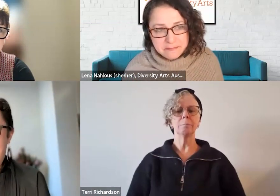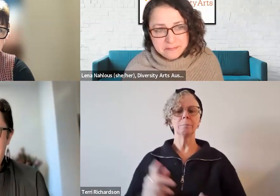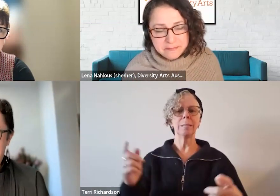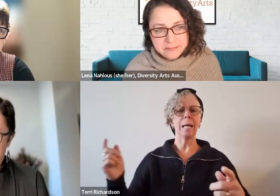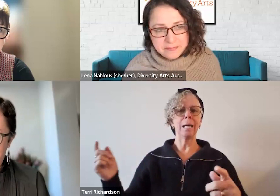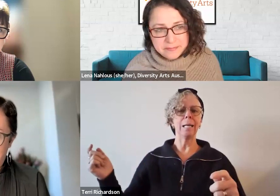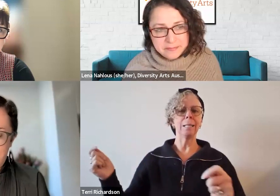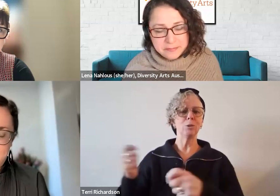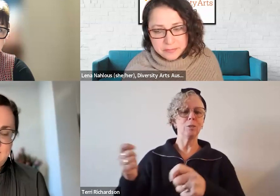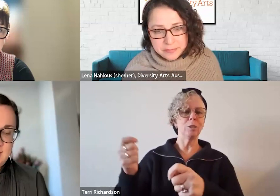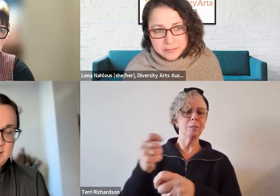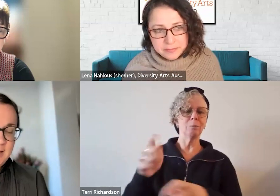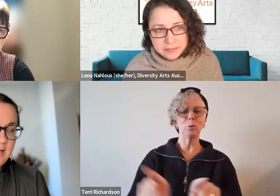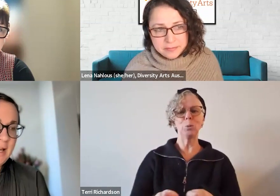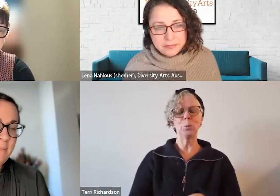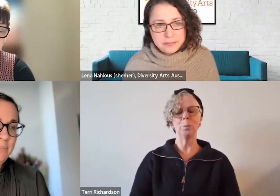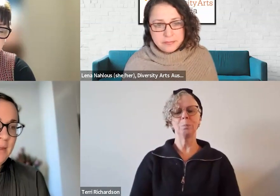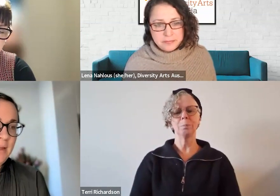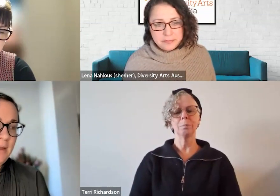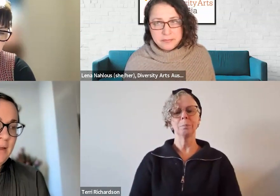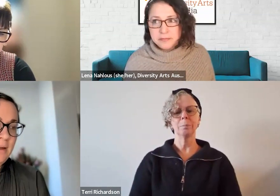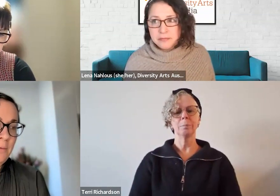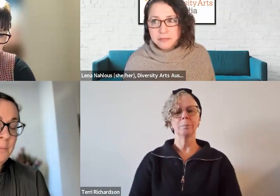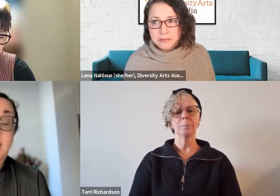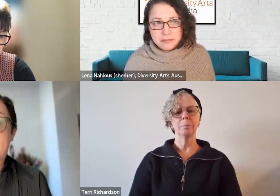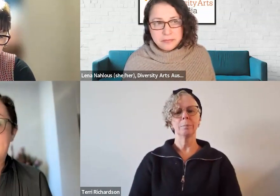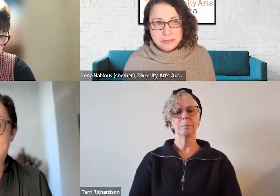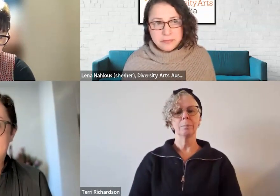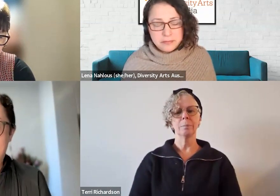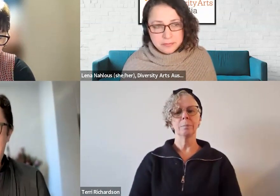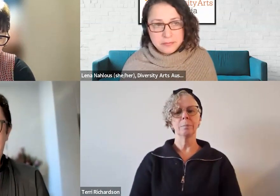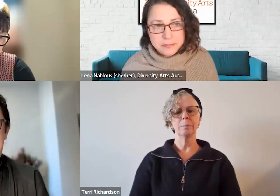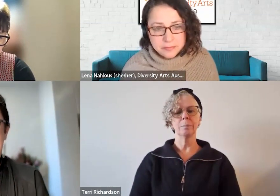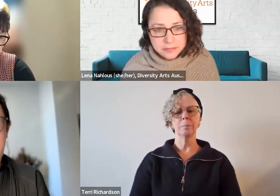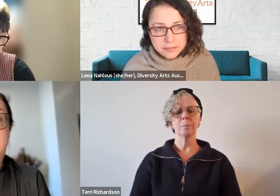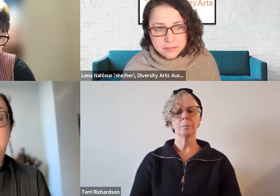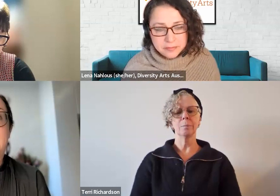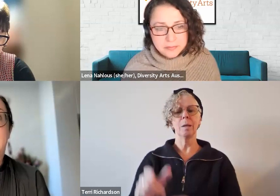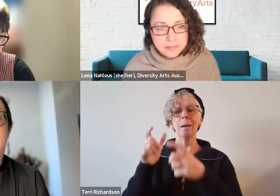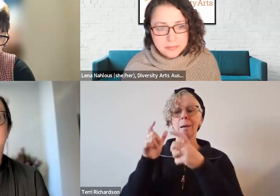So, as I said, we're governed, organisations are governed in